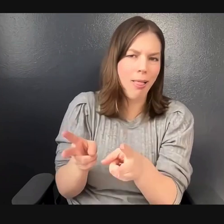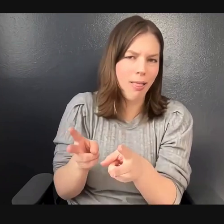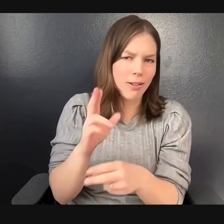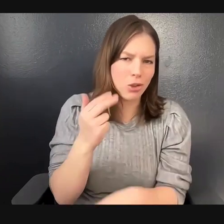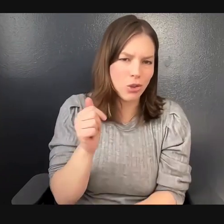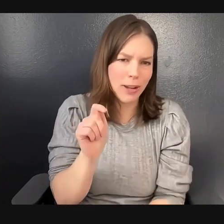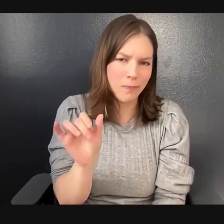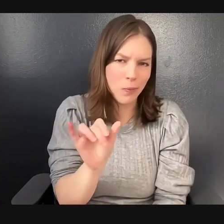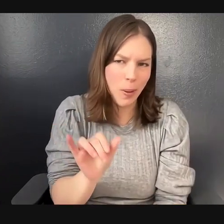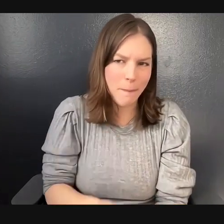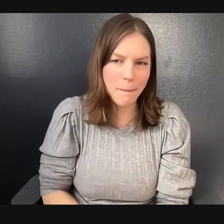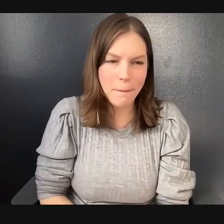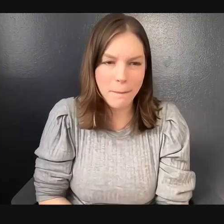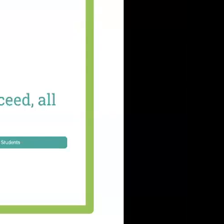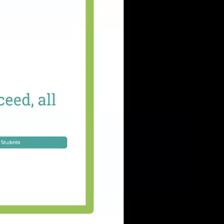And I'll post that here in the chat.